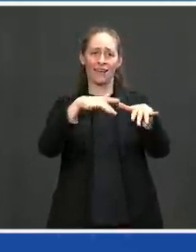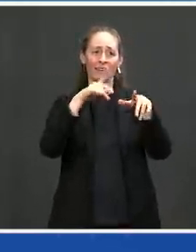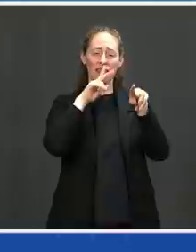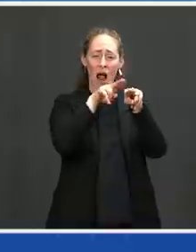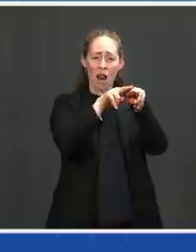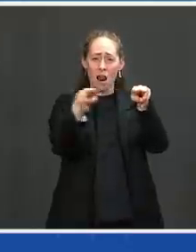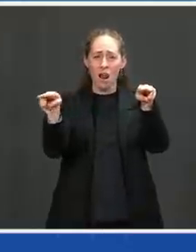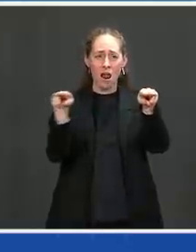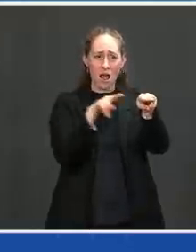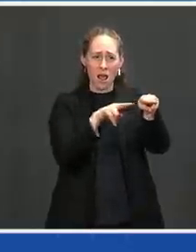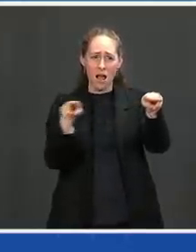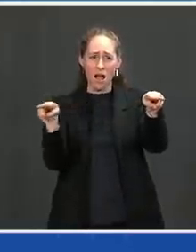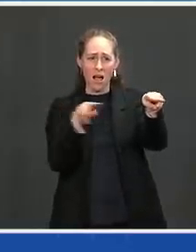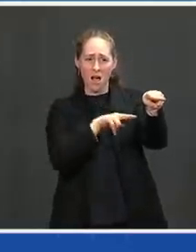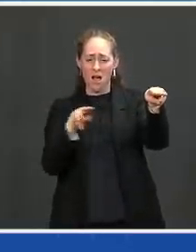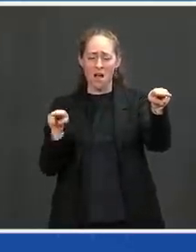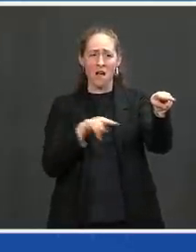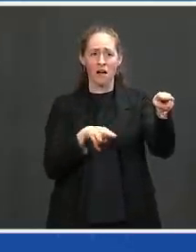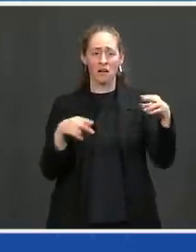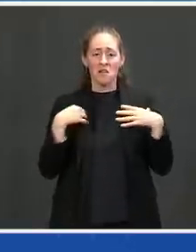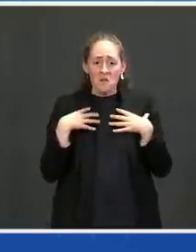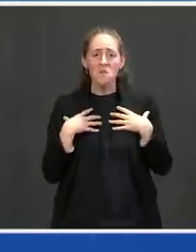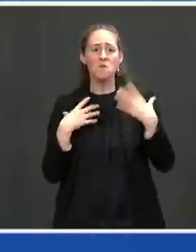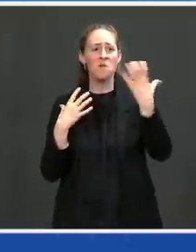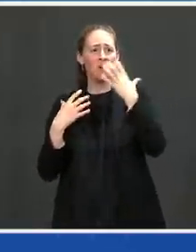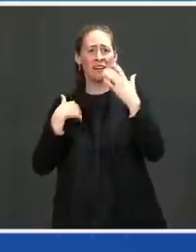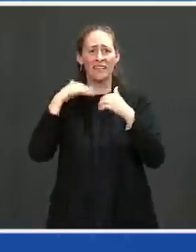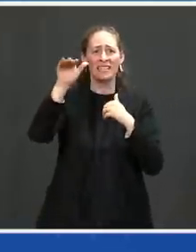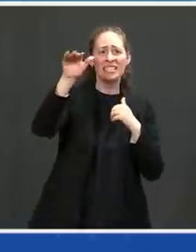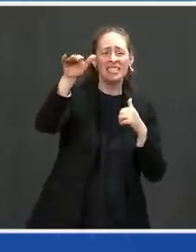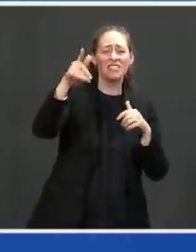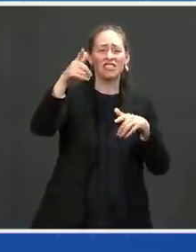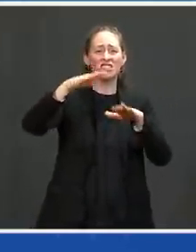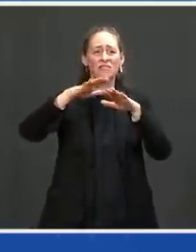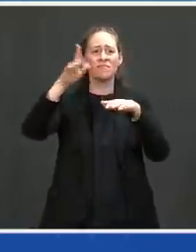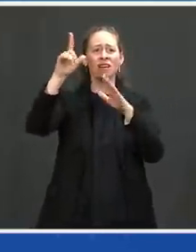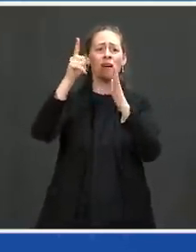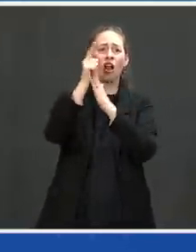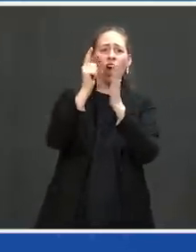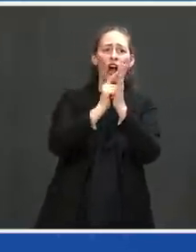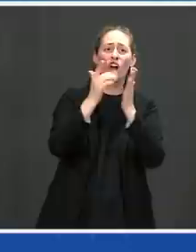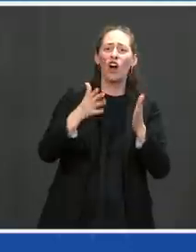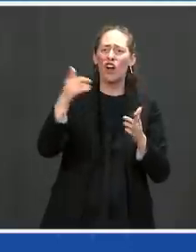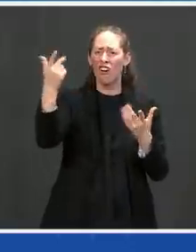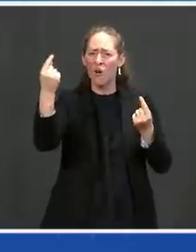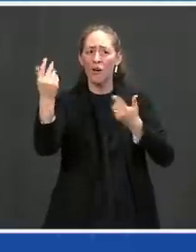some of these children have not seen the sun in days. What's your reaction -- what is your reaction to these images